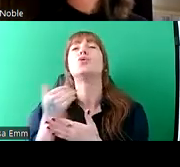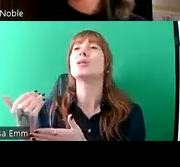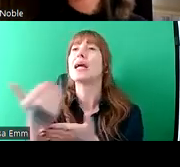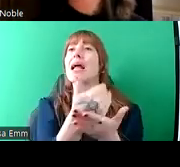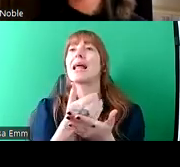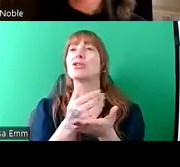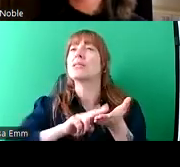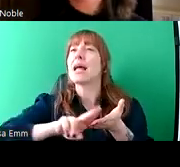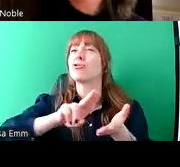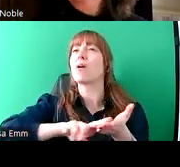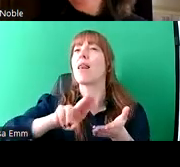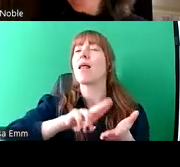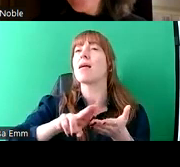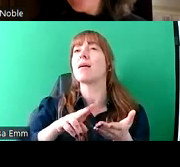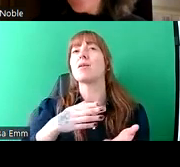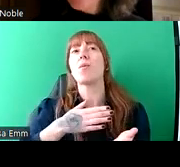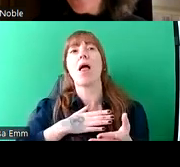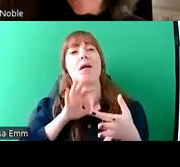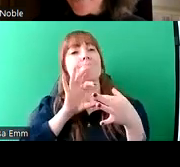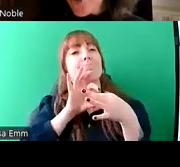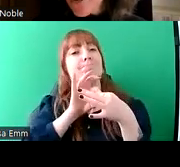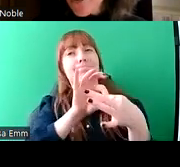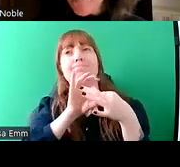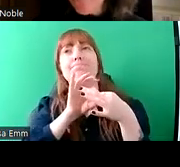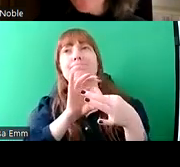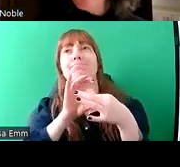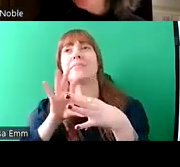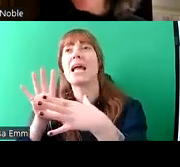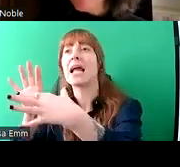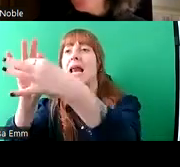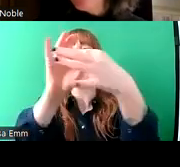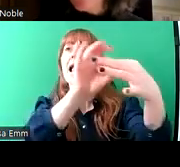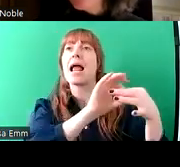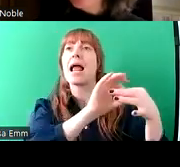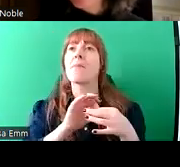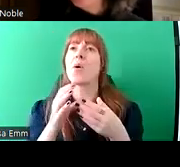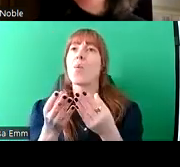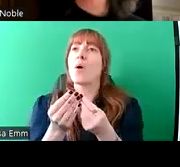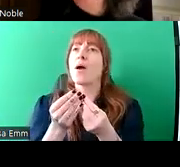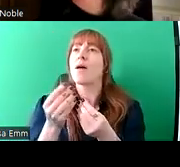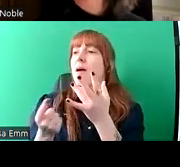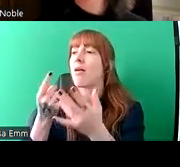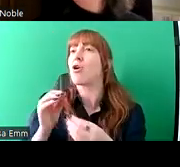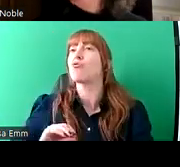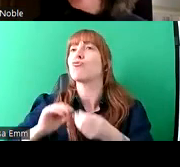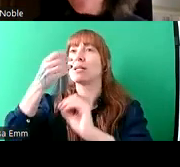we tend to engage in a lot of collaborations with creatives, whether that is writers, visual